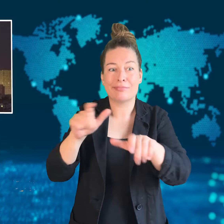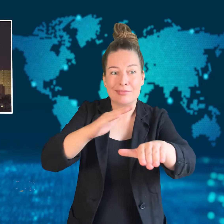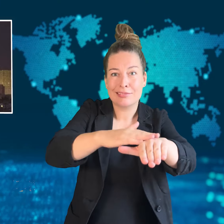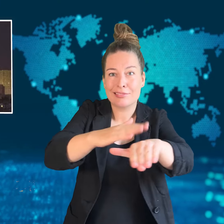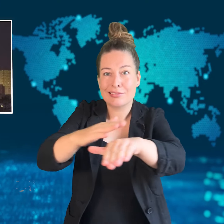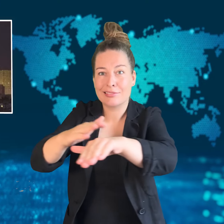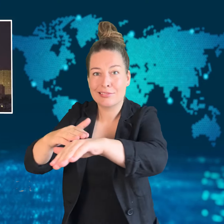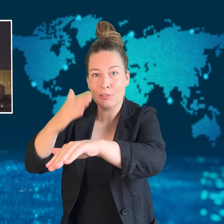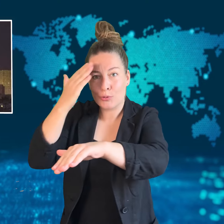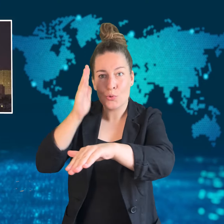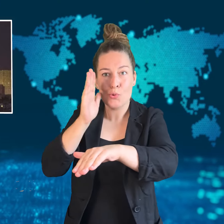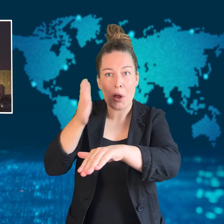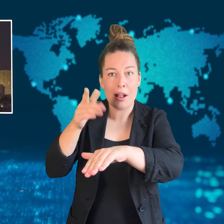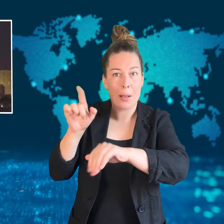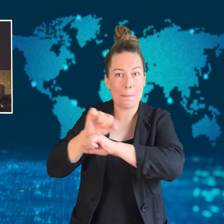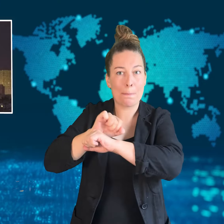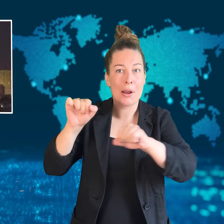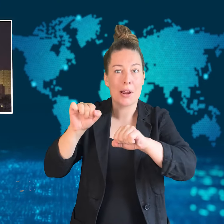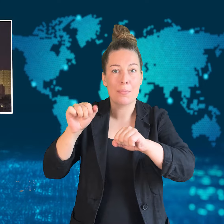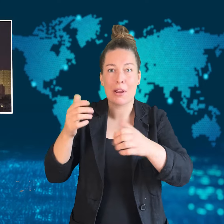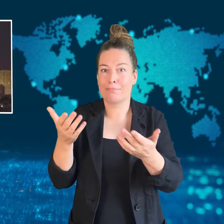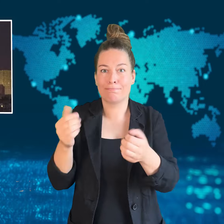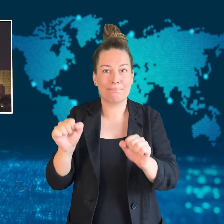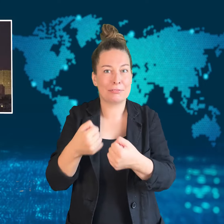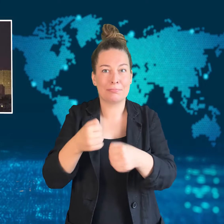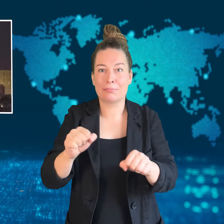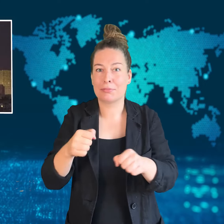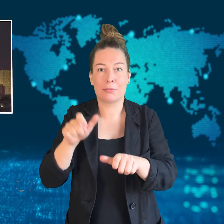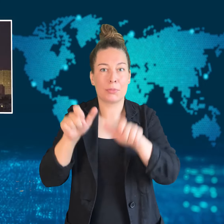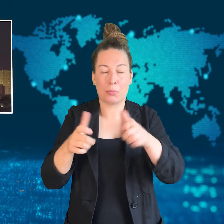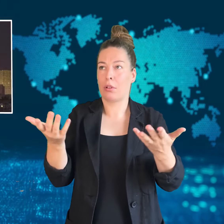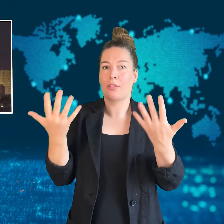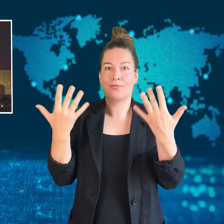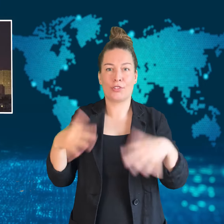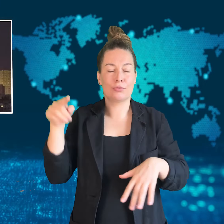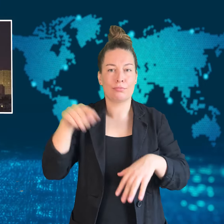much time to seek shelter.